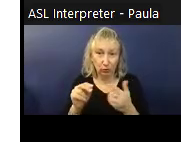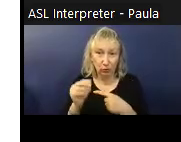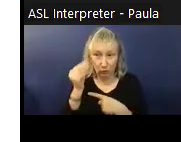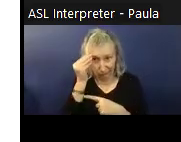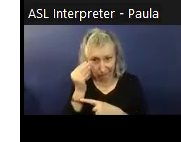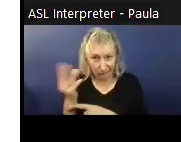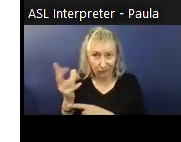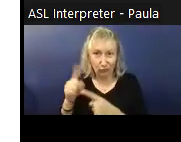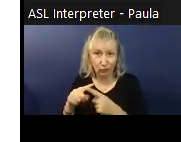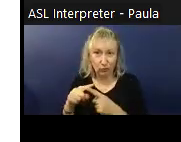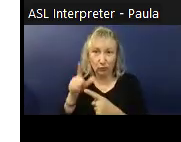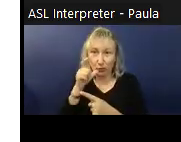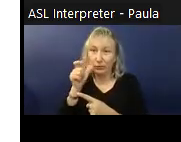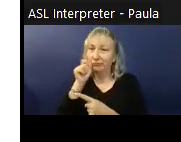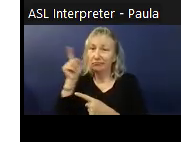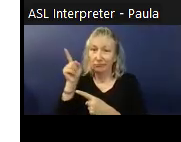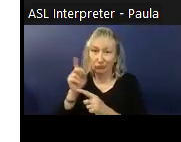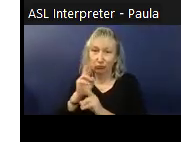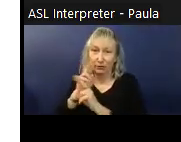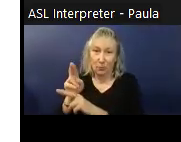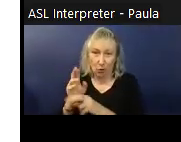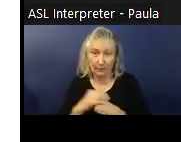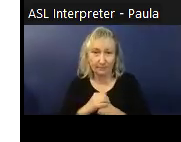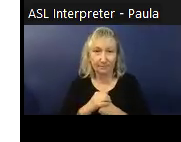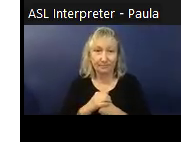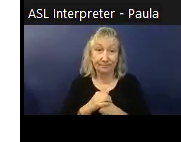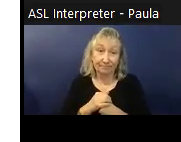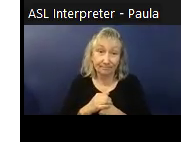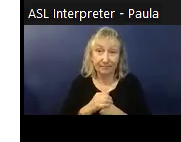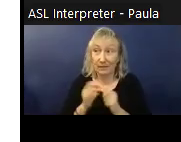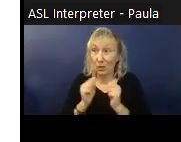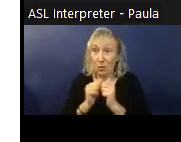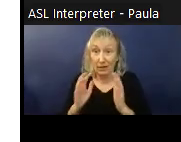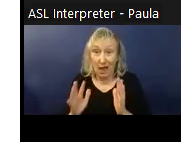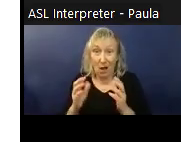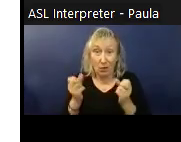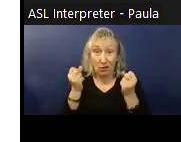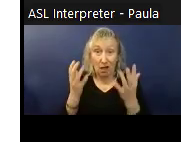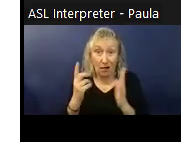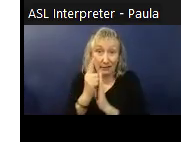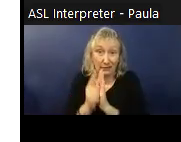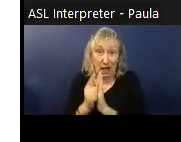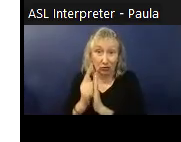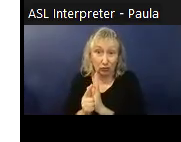So based upon the lack of statutory authority for this process,